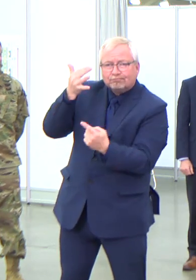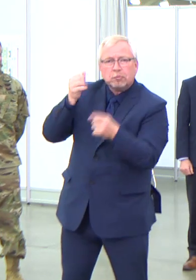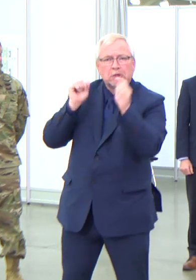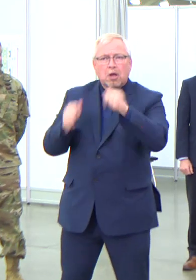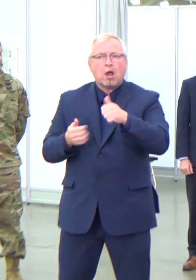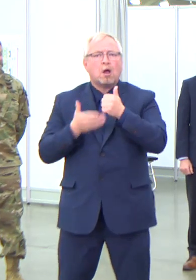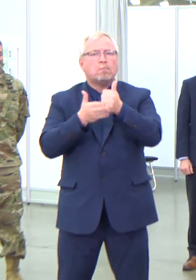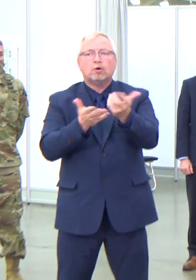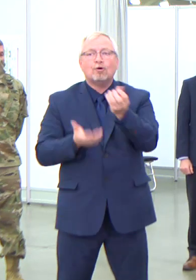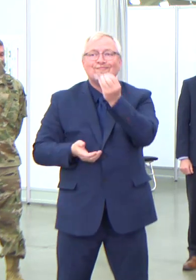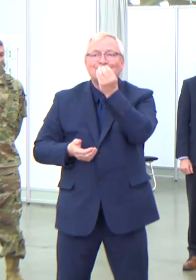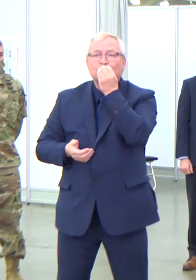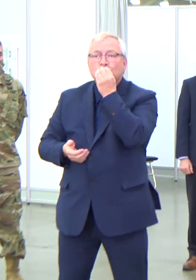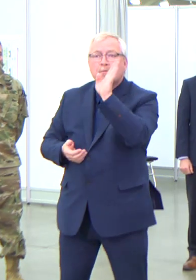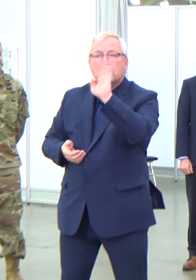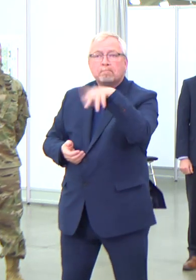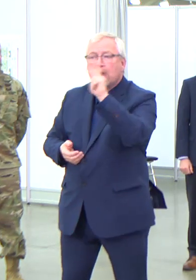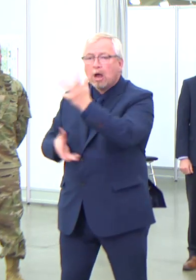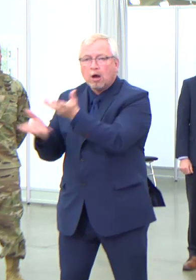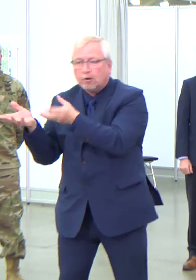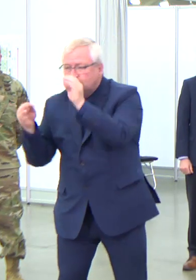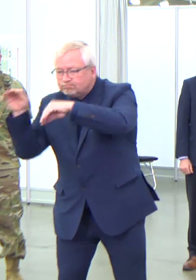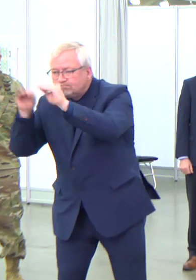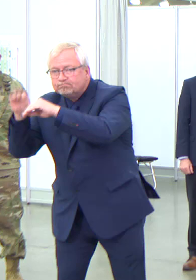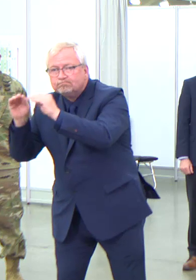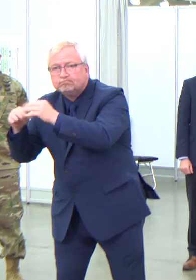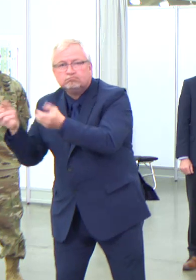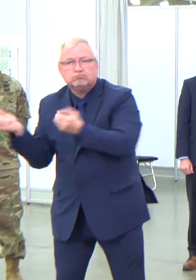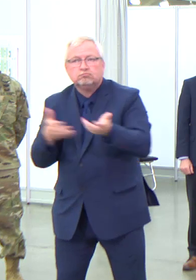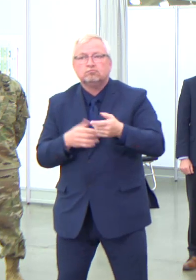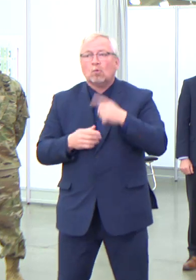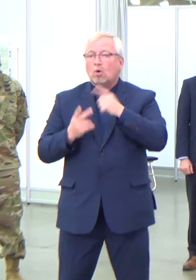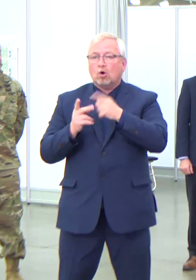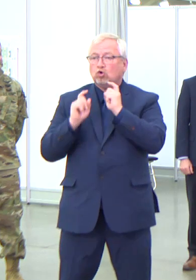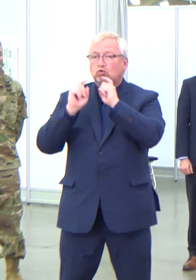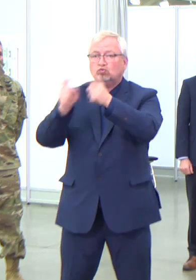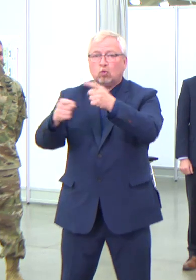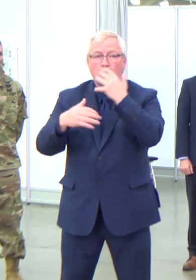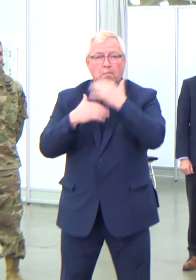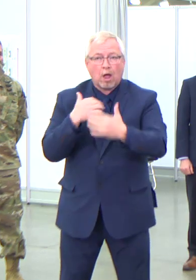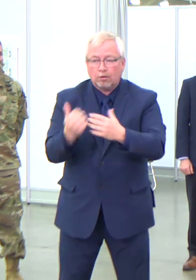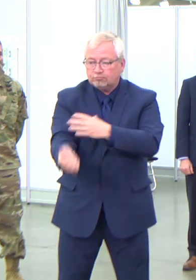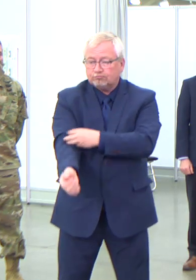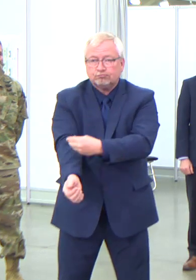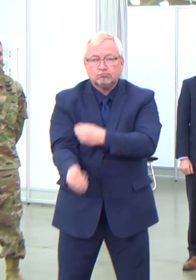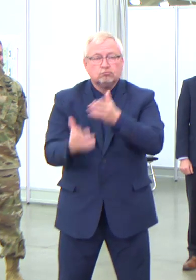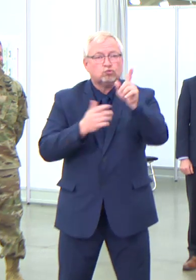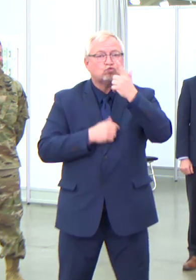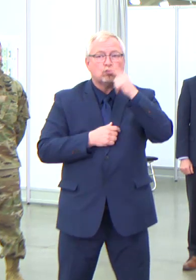effective, like helping the Maryland food bank or giving blood through the Red Cross, by going